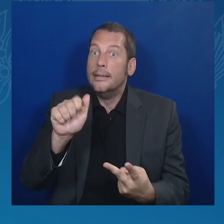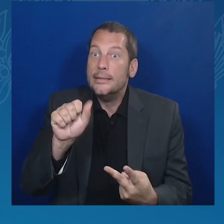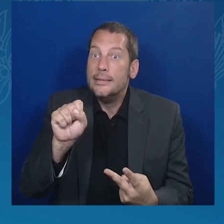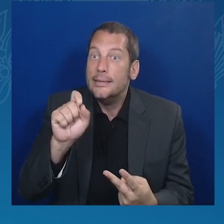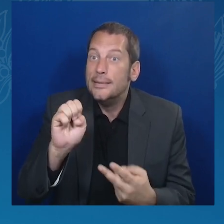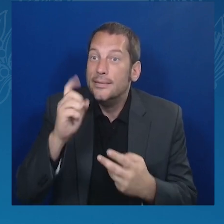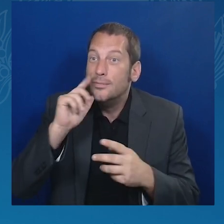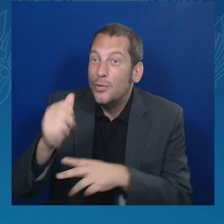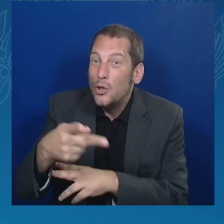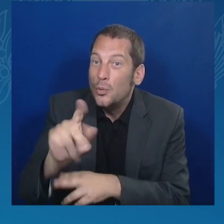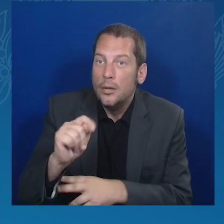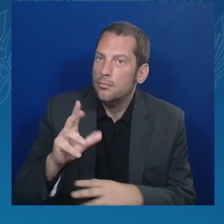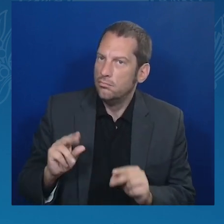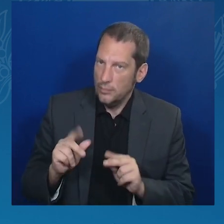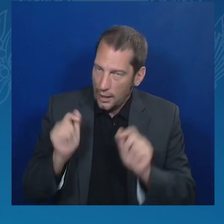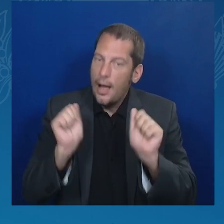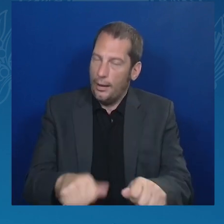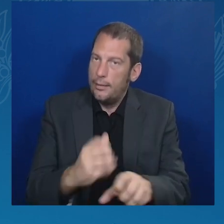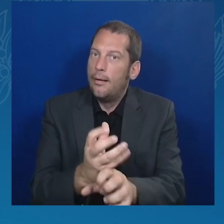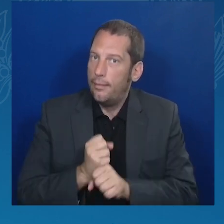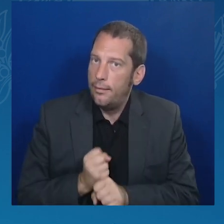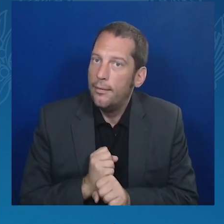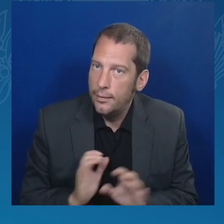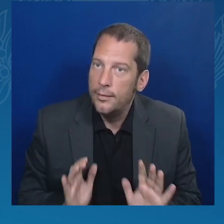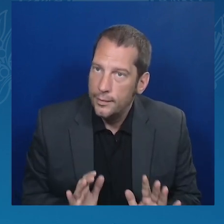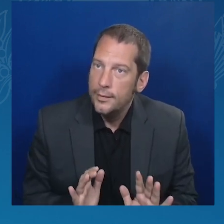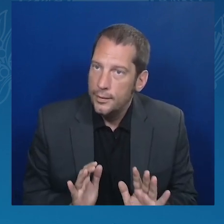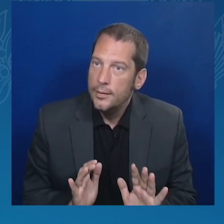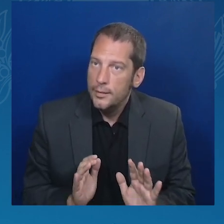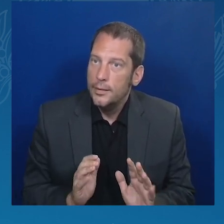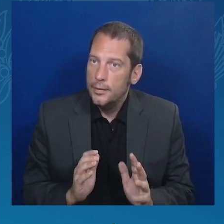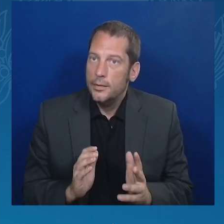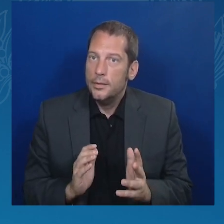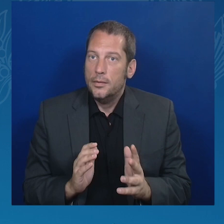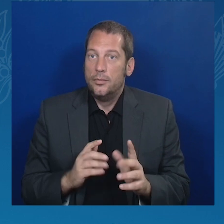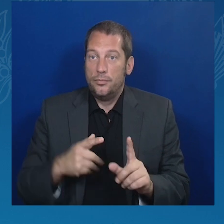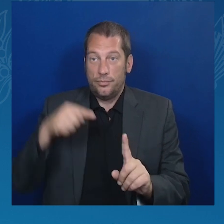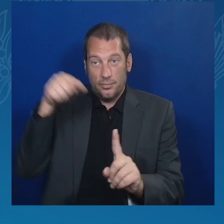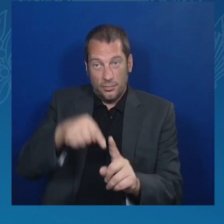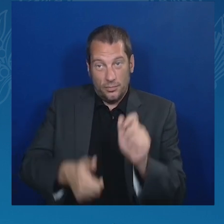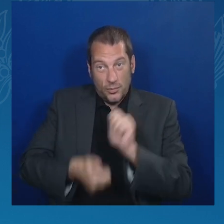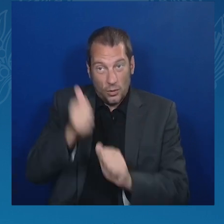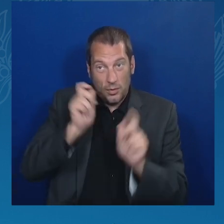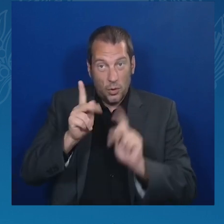well, most people come by medical debt because of a medical emergency. They didn't ask for it.